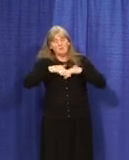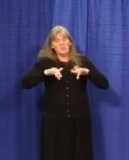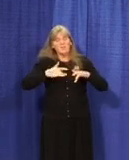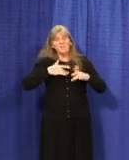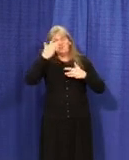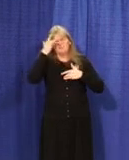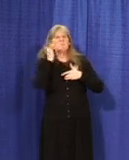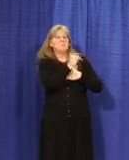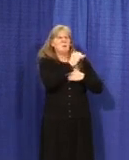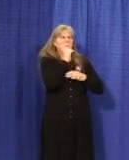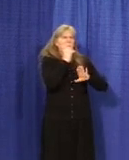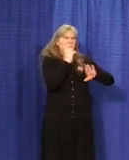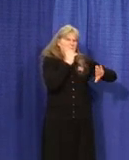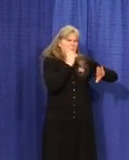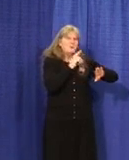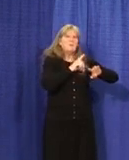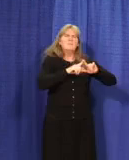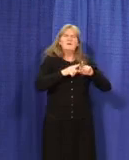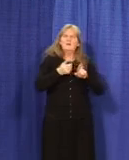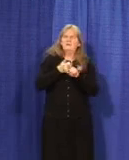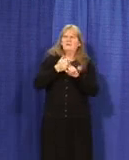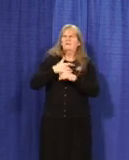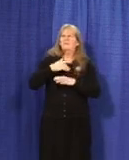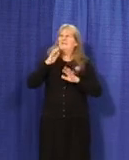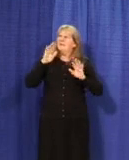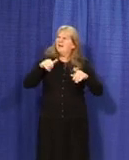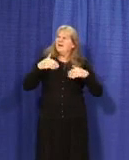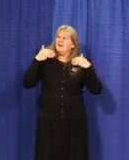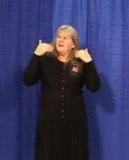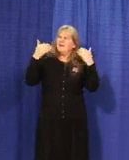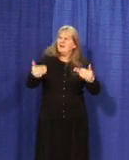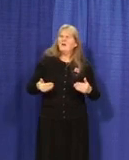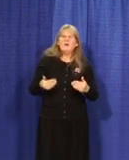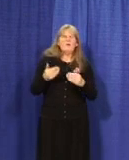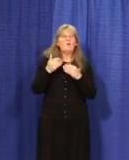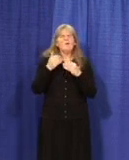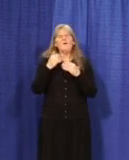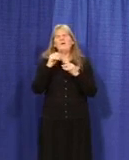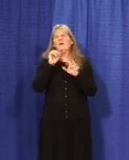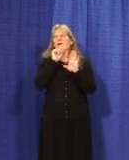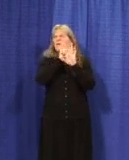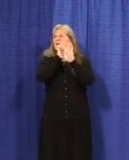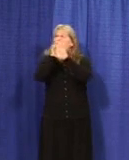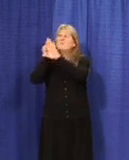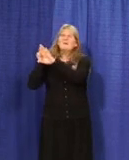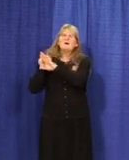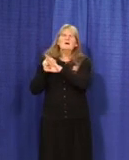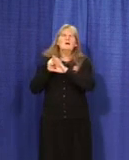Although you may feel it is safe to trick-or-treat outside, it is not if you're sick.